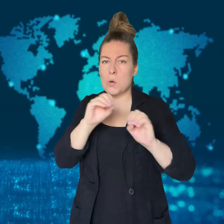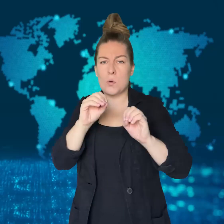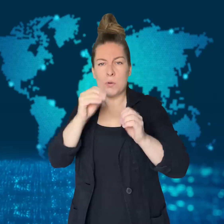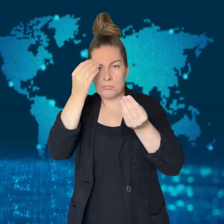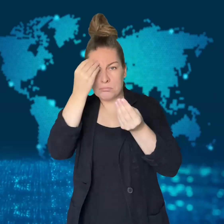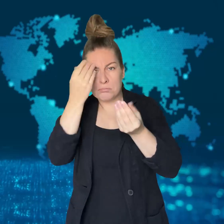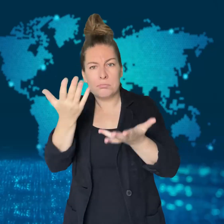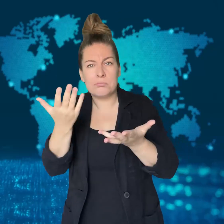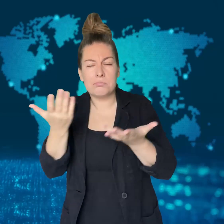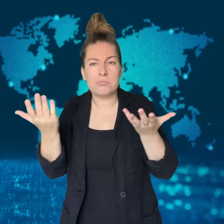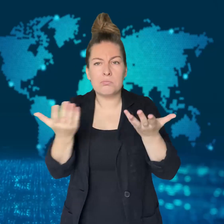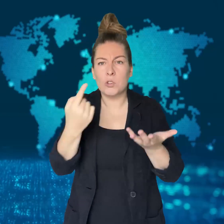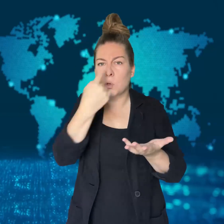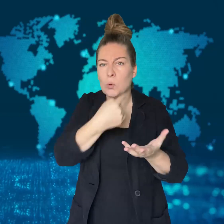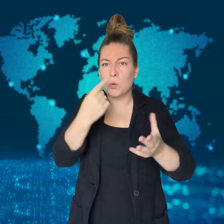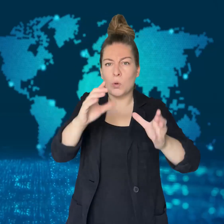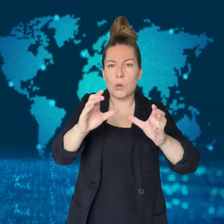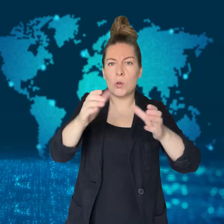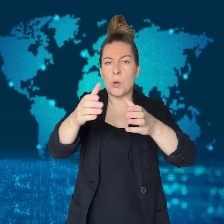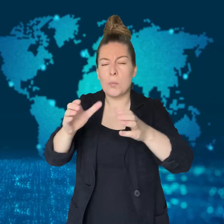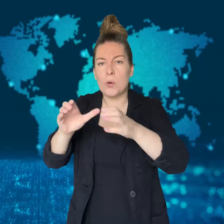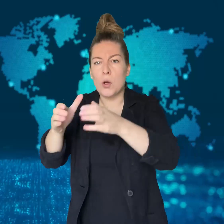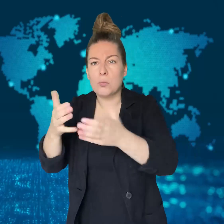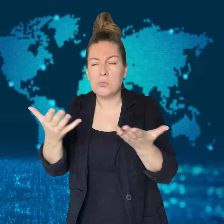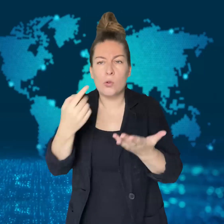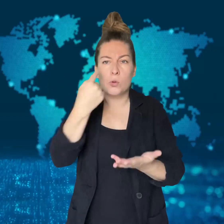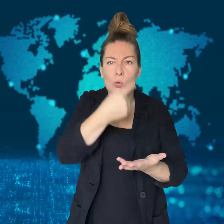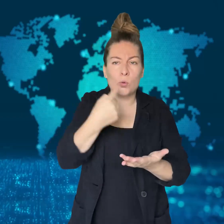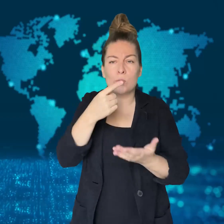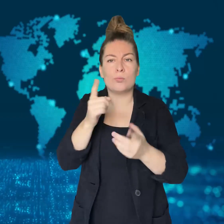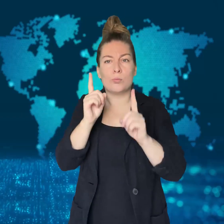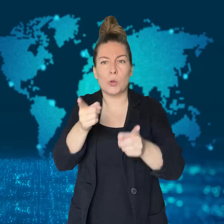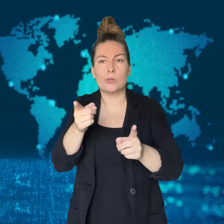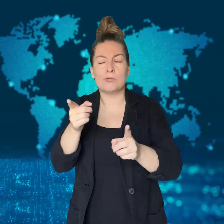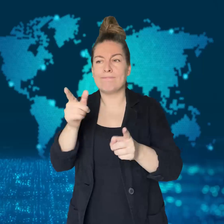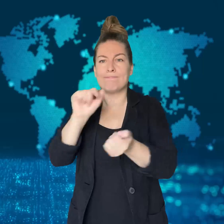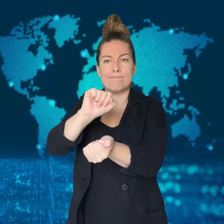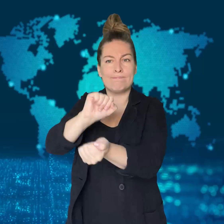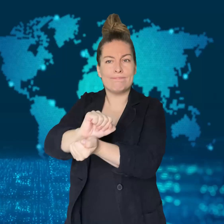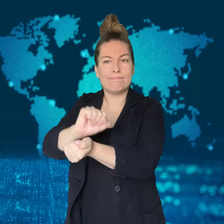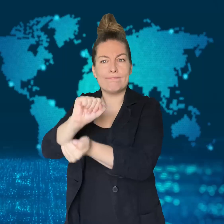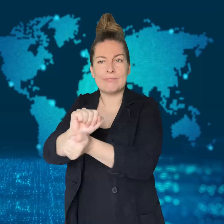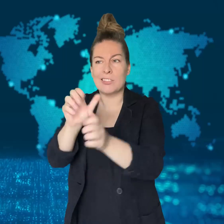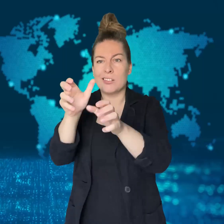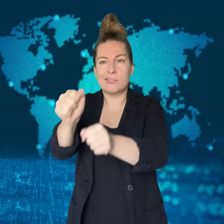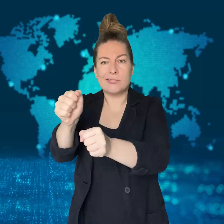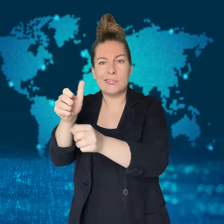be arrested as scuffles with police took place.